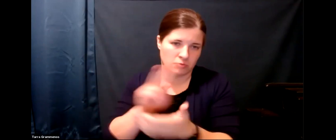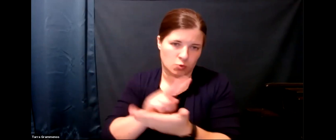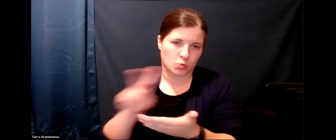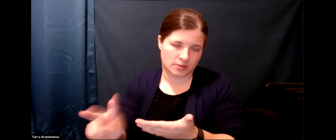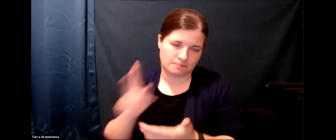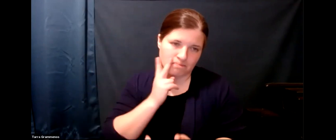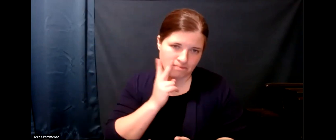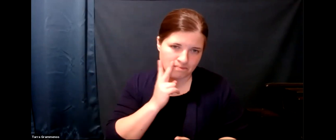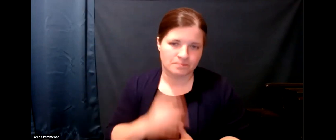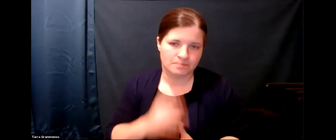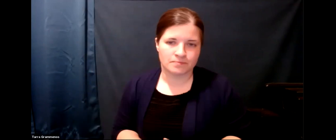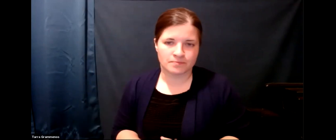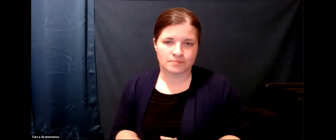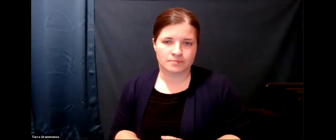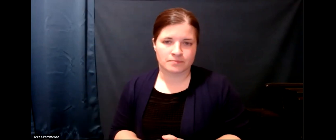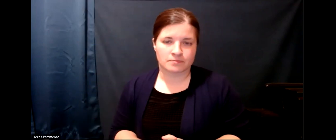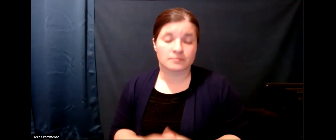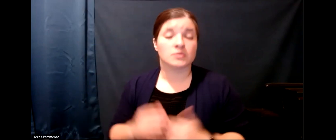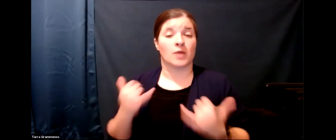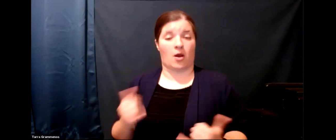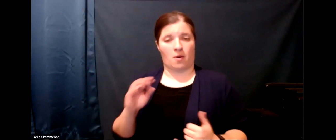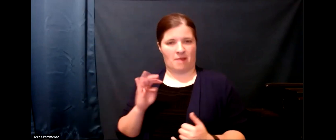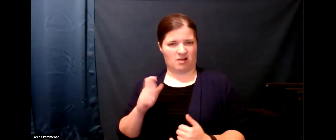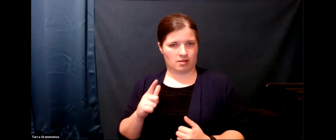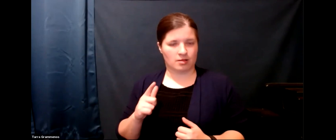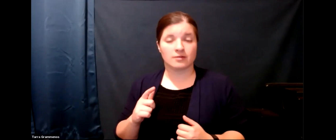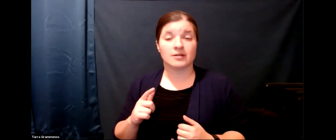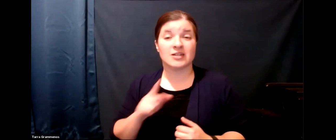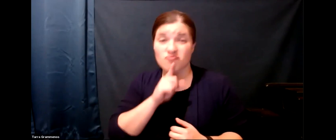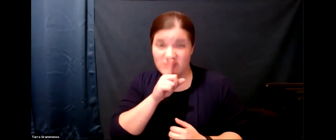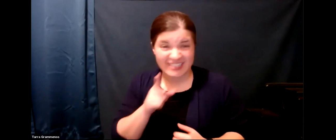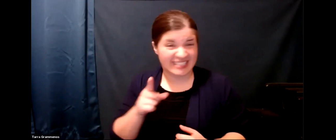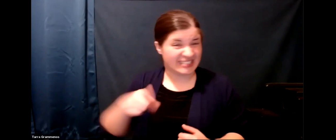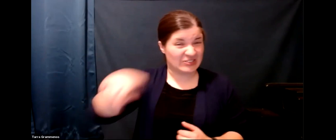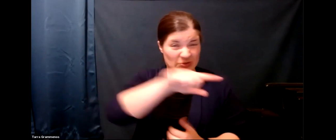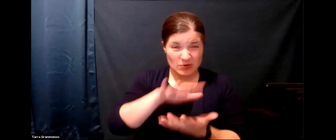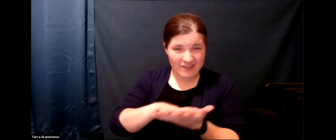You all now know more than your average voter about the